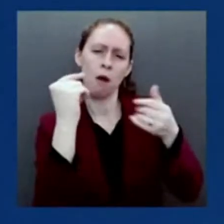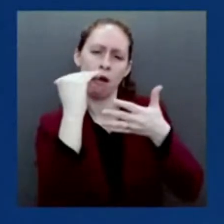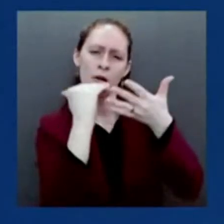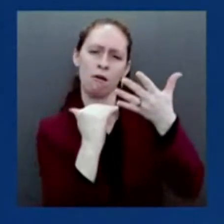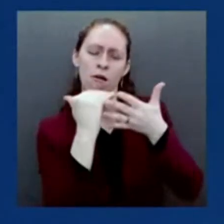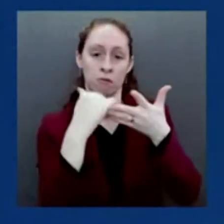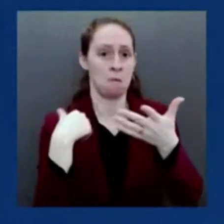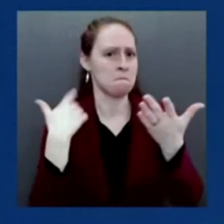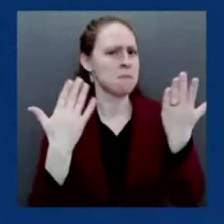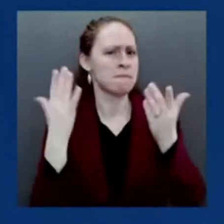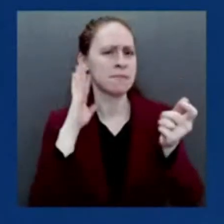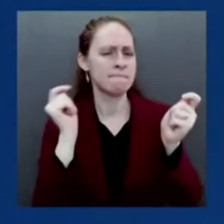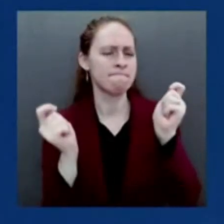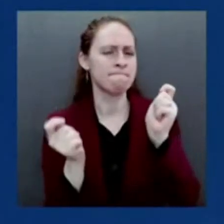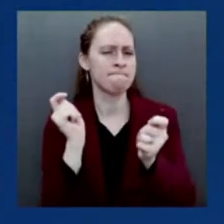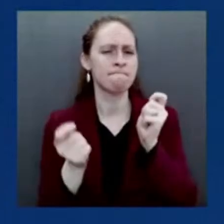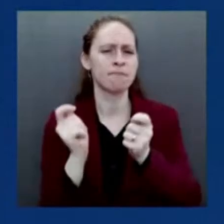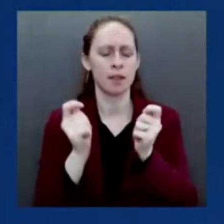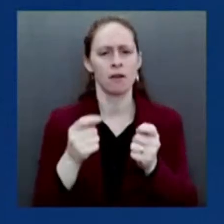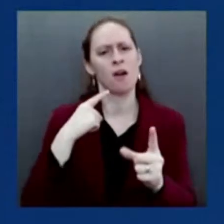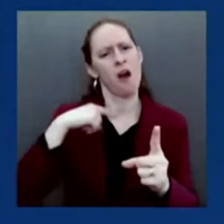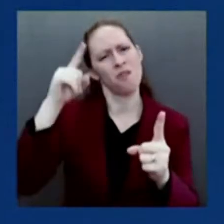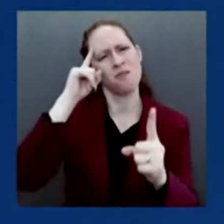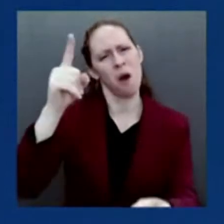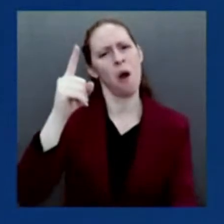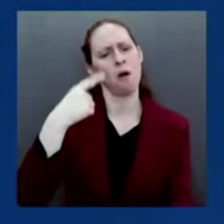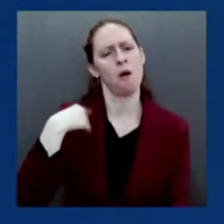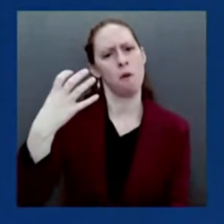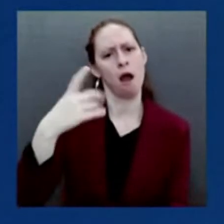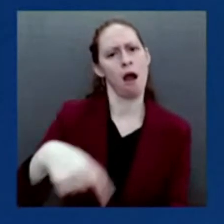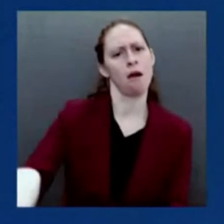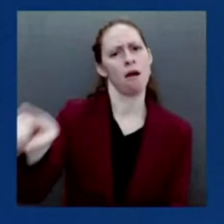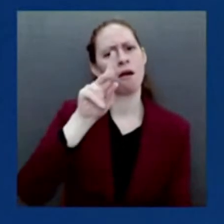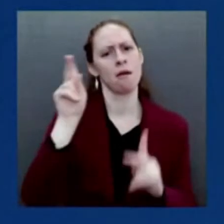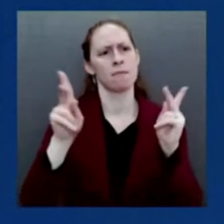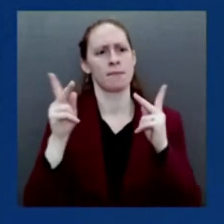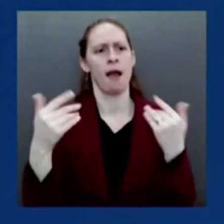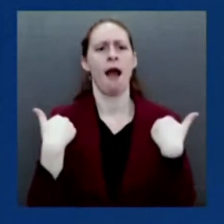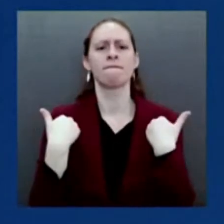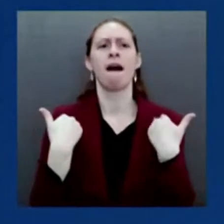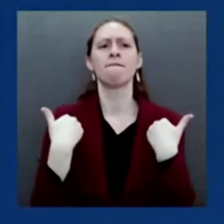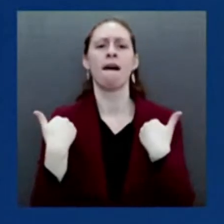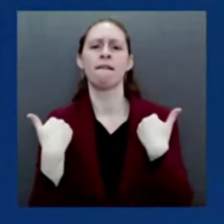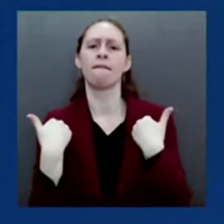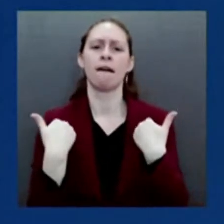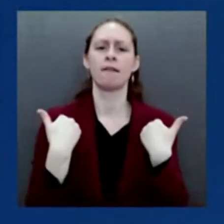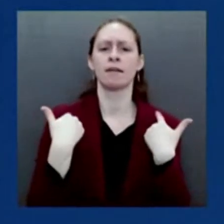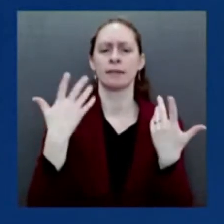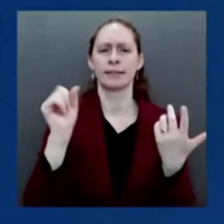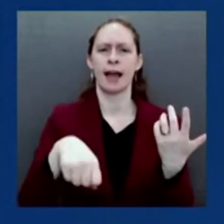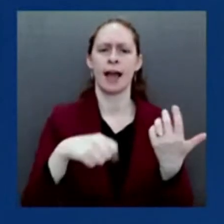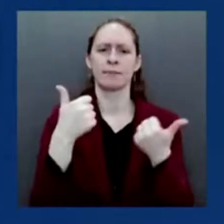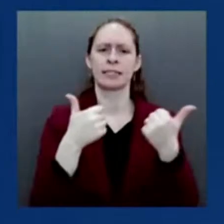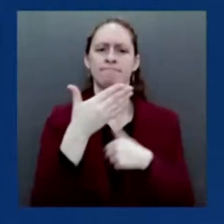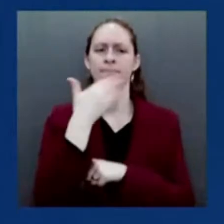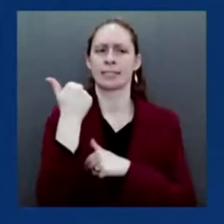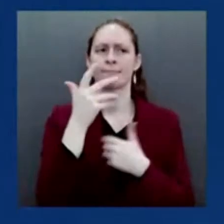IN ORDER TO BEST REFLECT THE OPTIONS THAT ARE AVAILABLE TO PEOPLE, AND THE DIFFERENT LEVELS OF PROTECTION THAT MASKS PROVIDE.